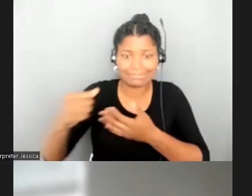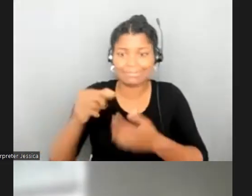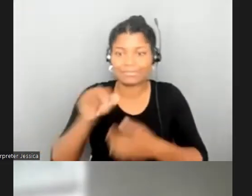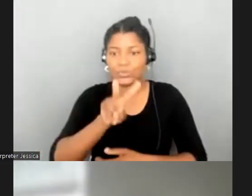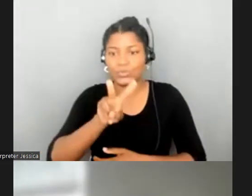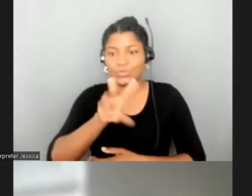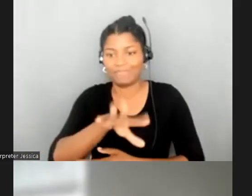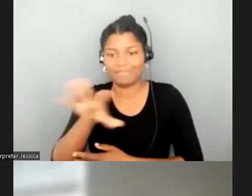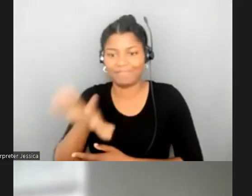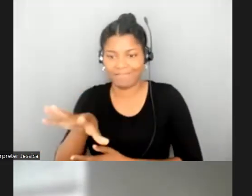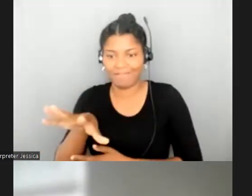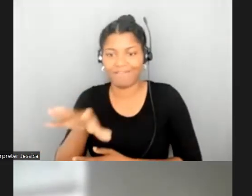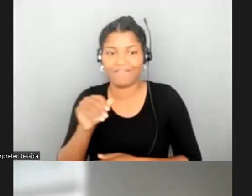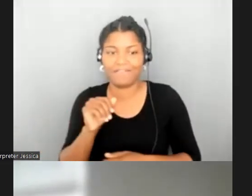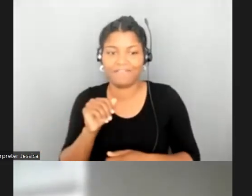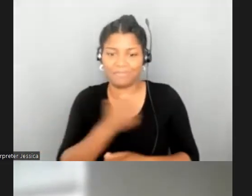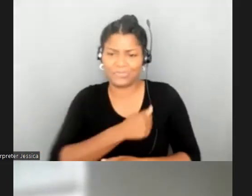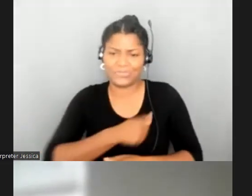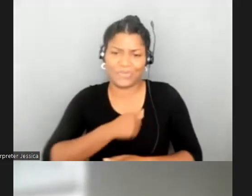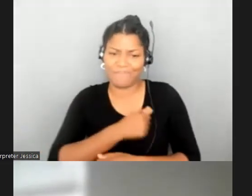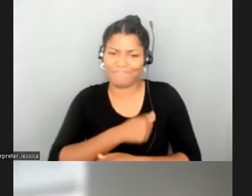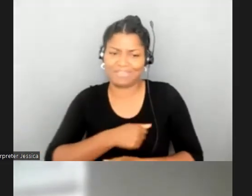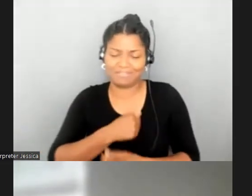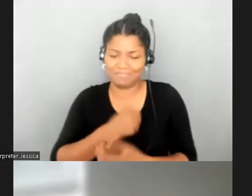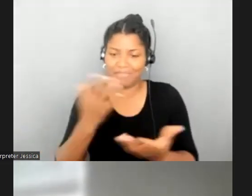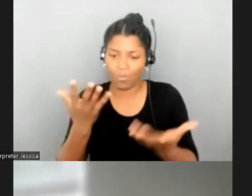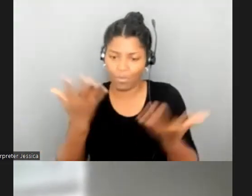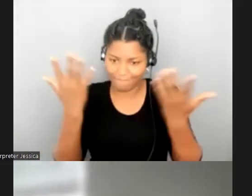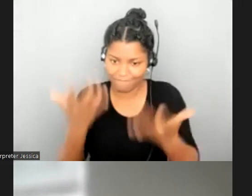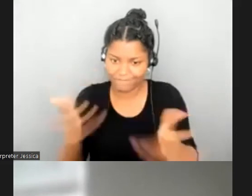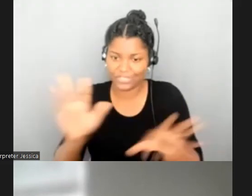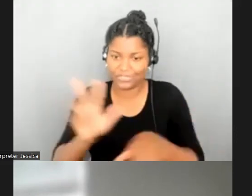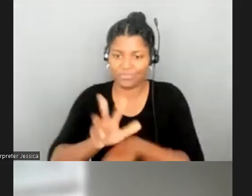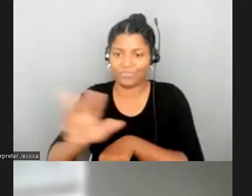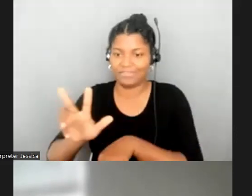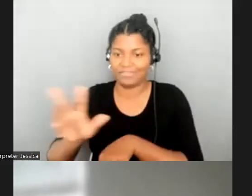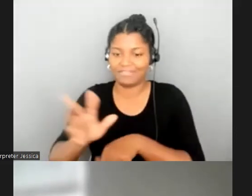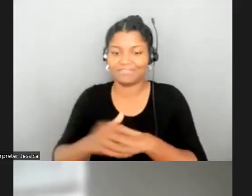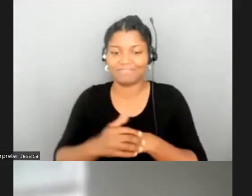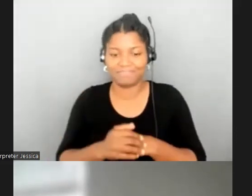we will stay true to time so people can commit to their 3 o'clock.